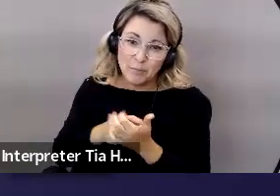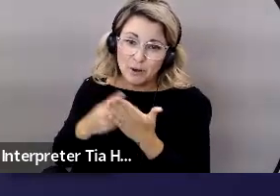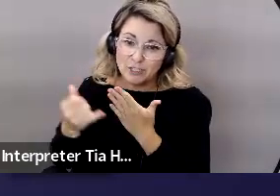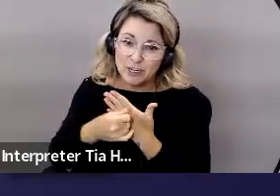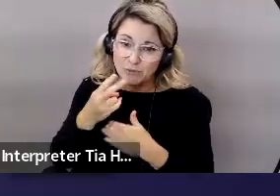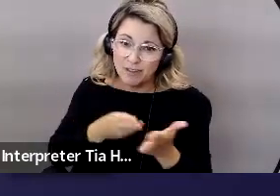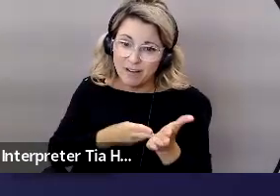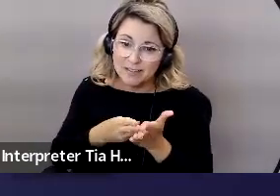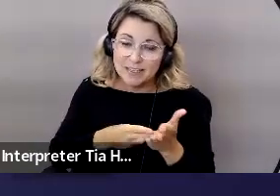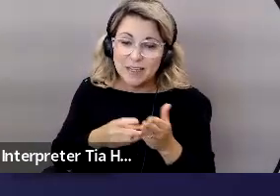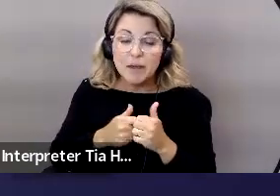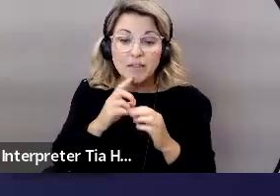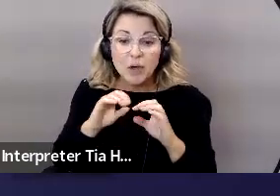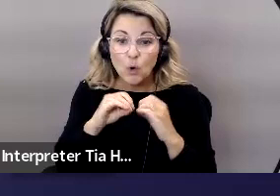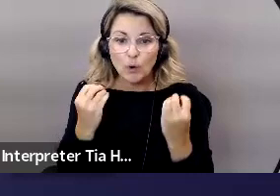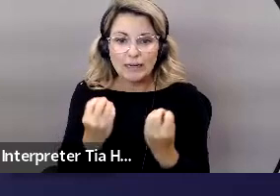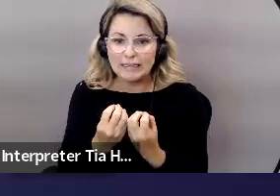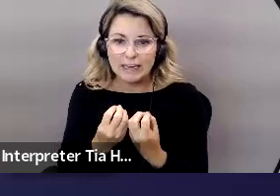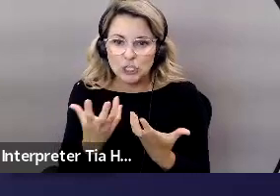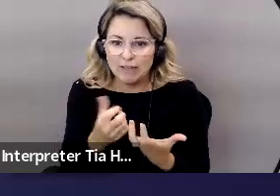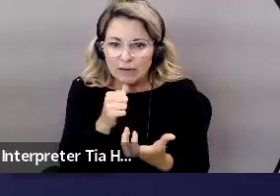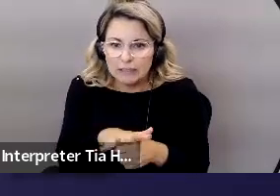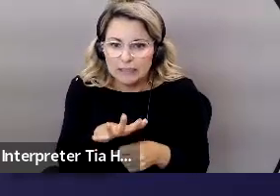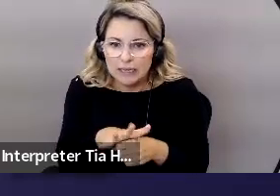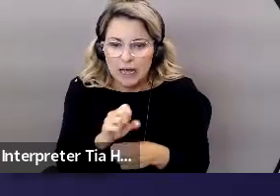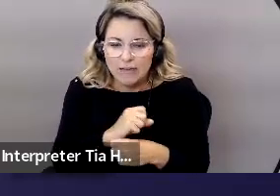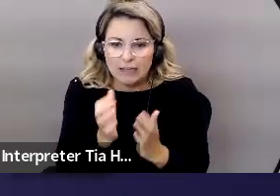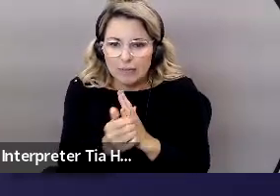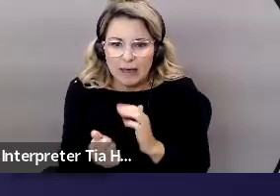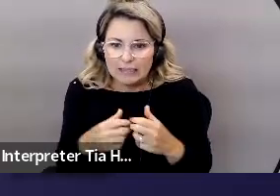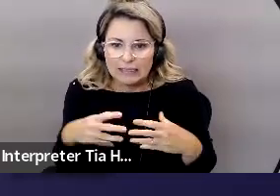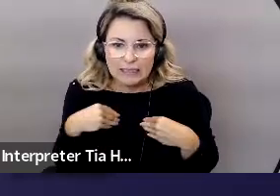organization just doesn't have the capacity for it, even if they get good scores in other areas,